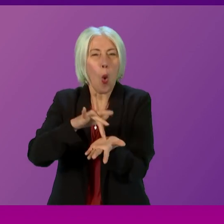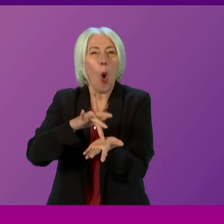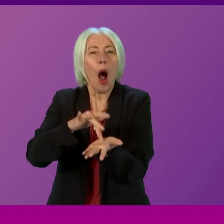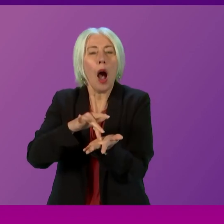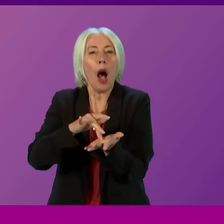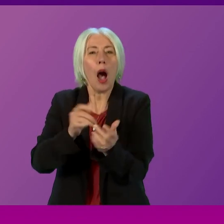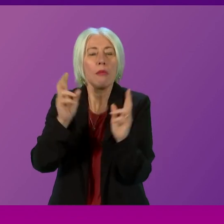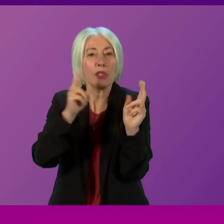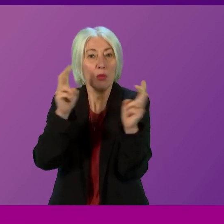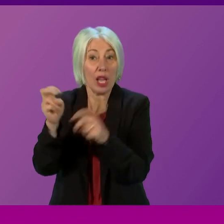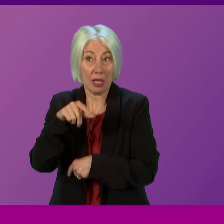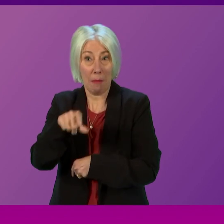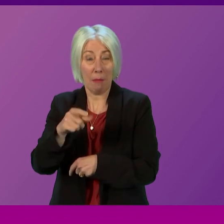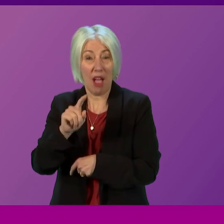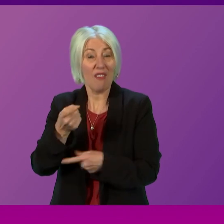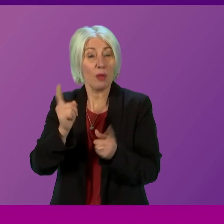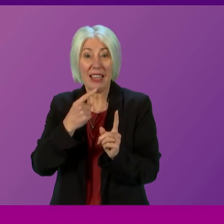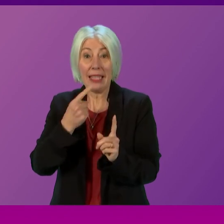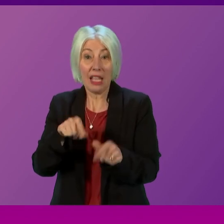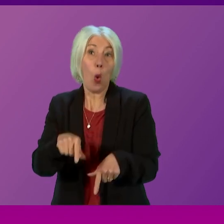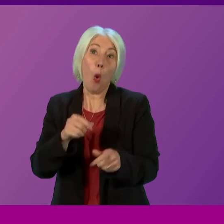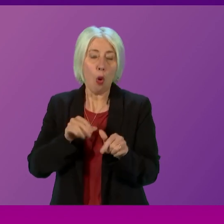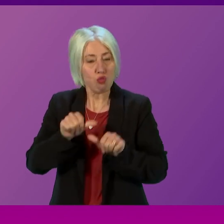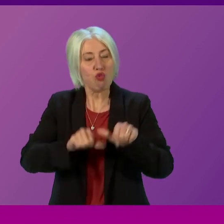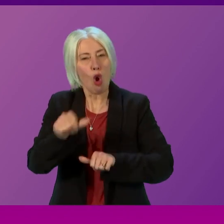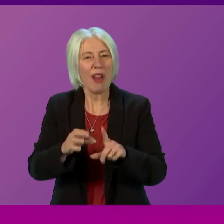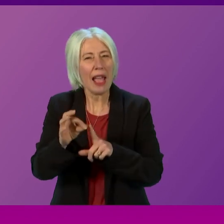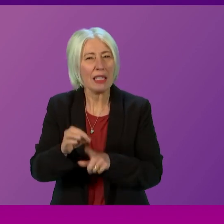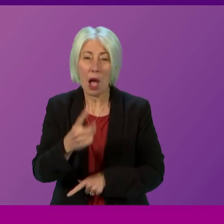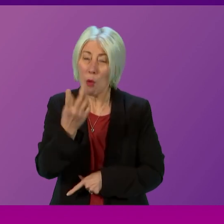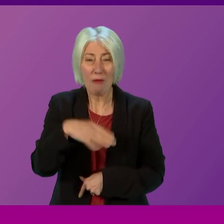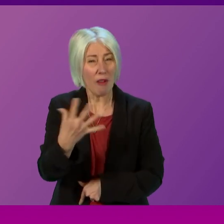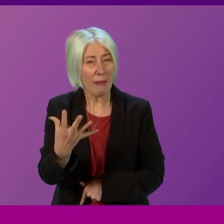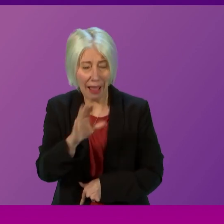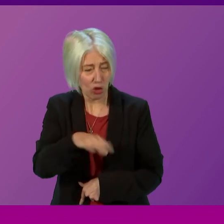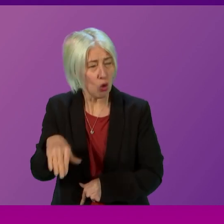defines as progress: one in five children not reaching the standard that we expect.